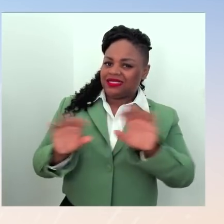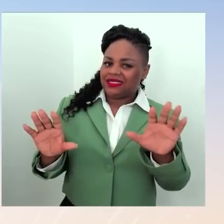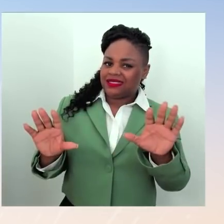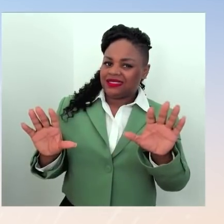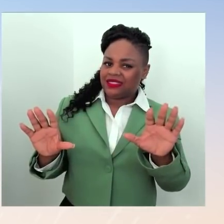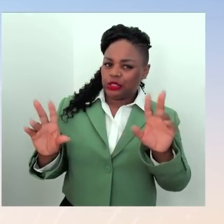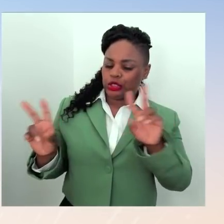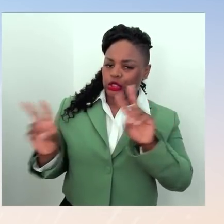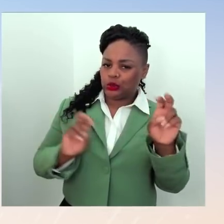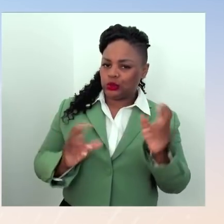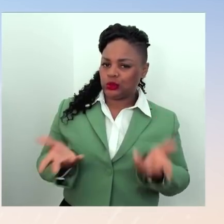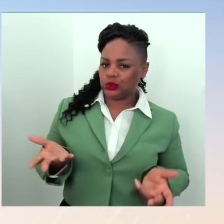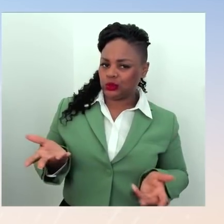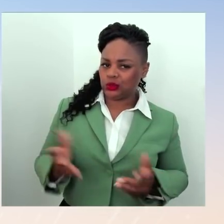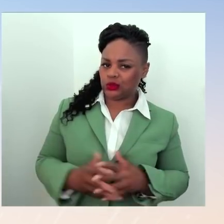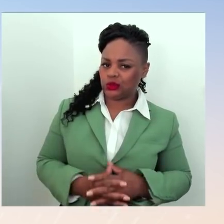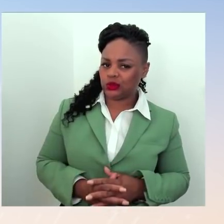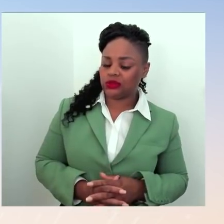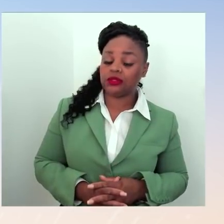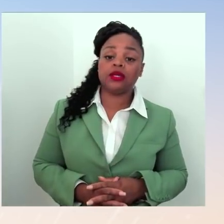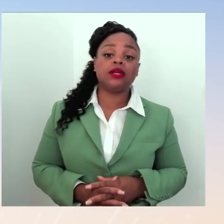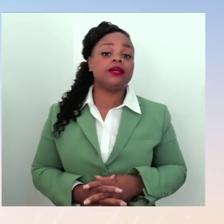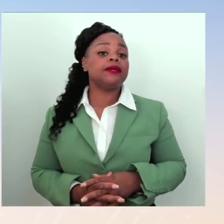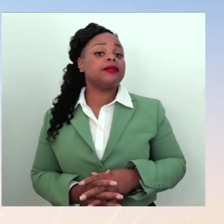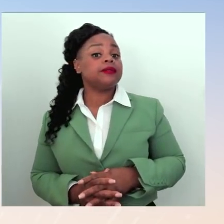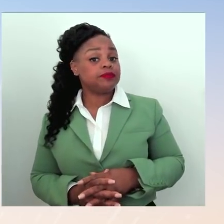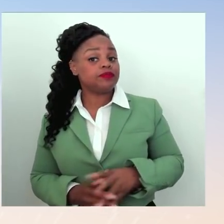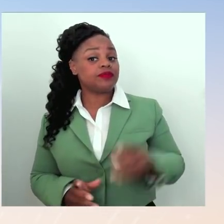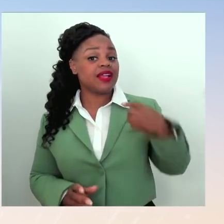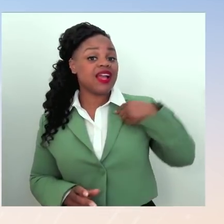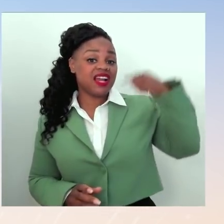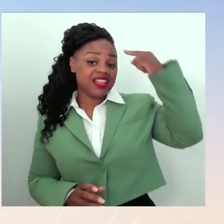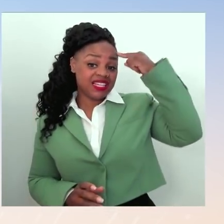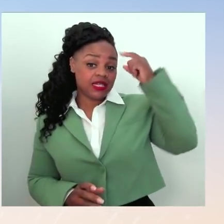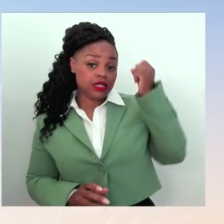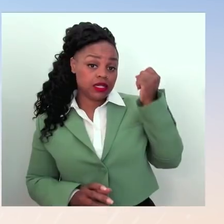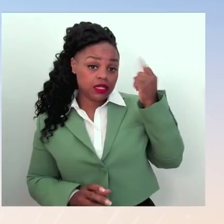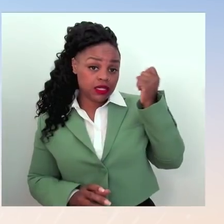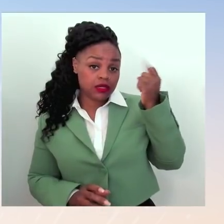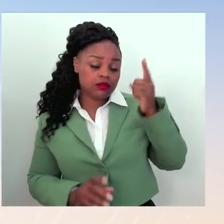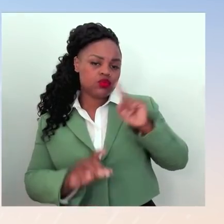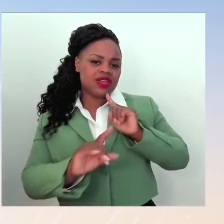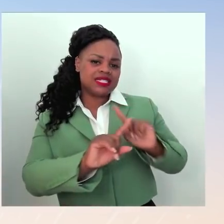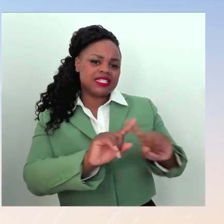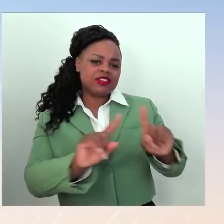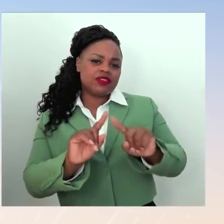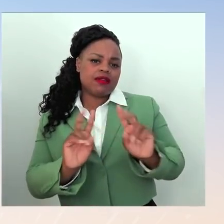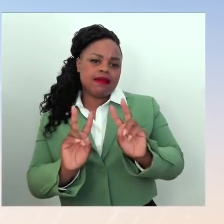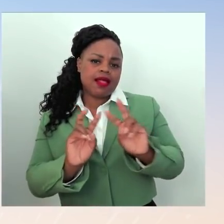as we have seen and outside analysts have conveyed this as well, the increase, and the anticipated continued increase -- which is, I think,